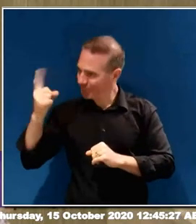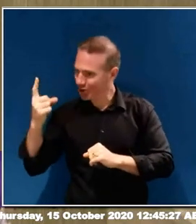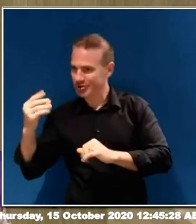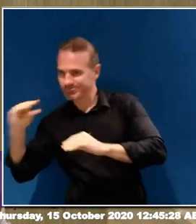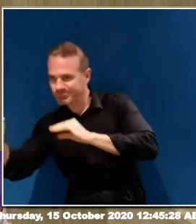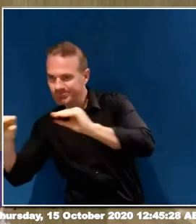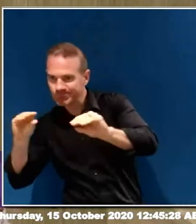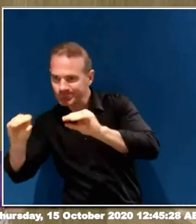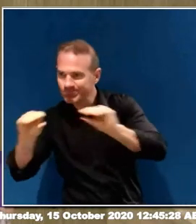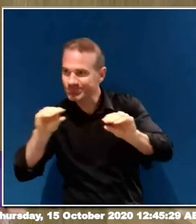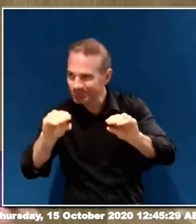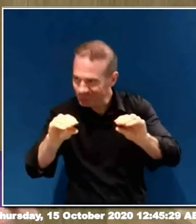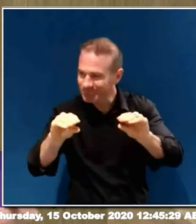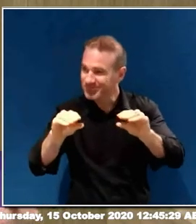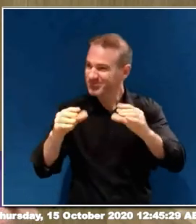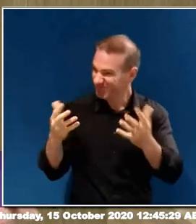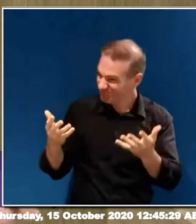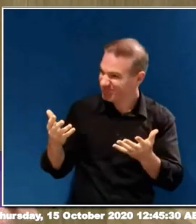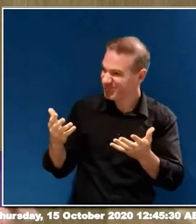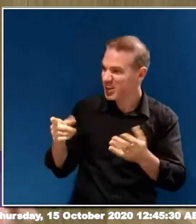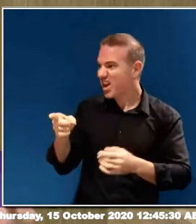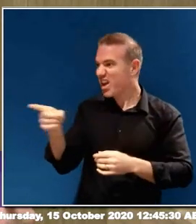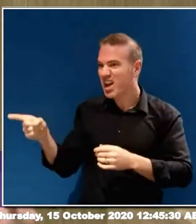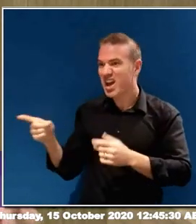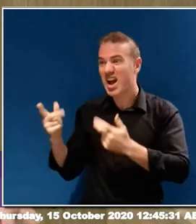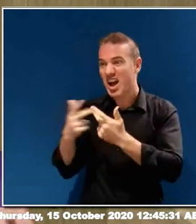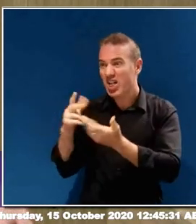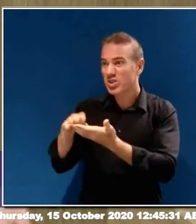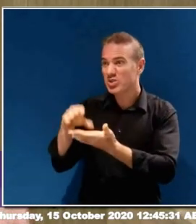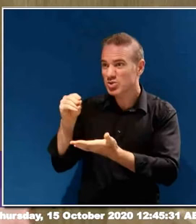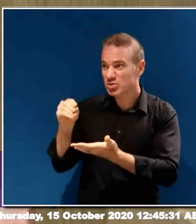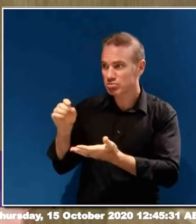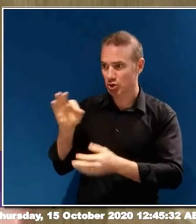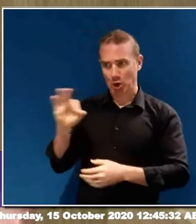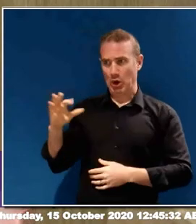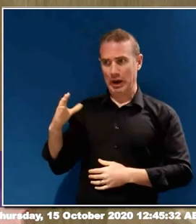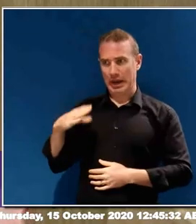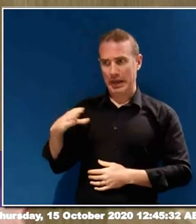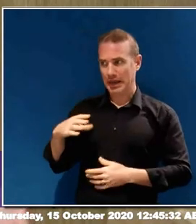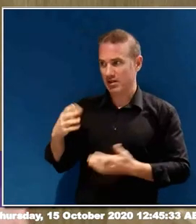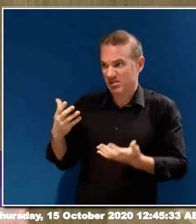less for or none for some of the other students who may not require it, may not